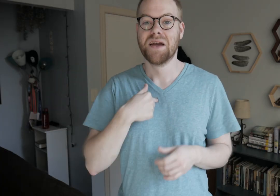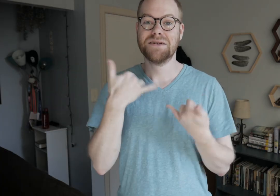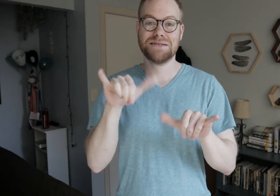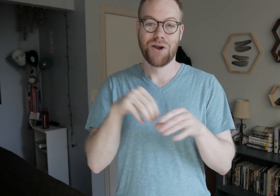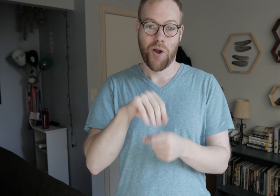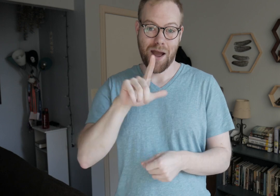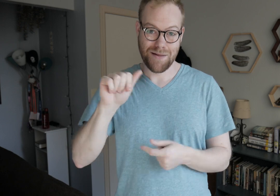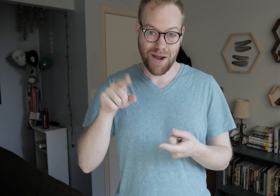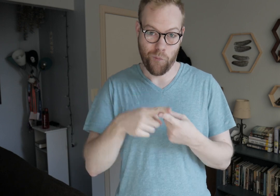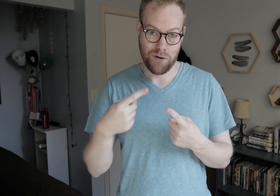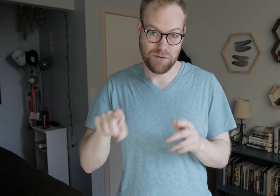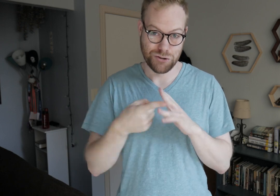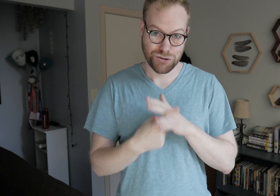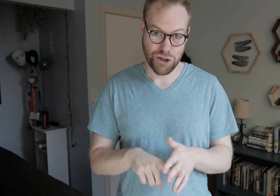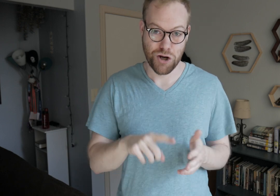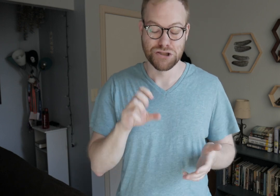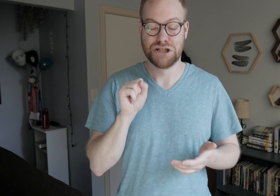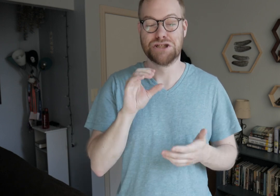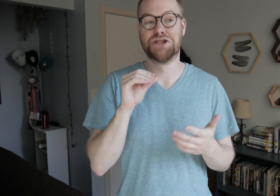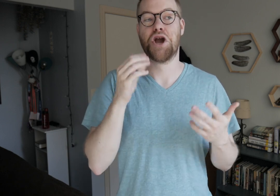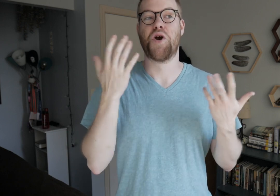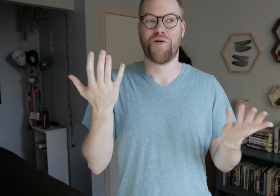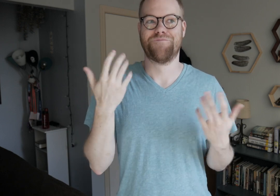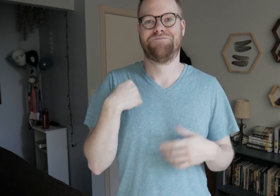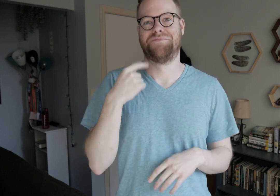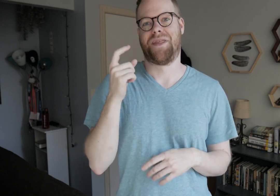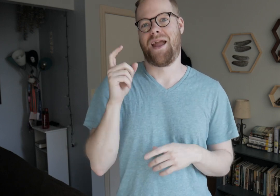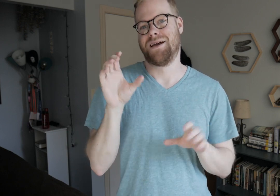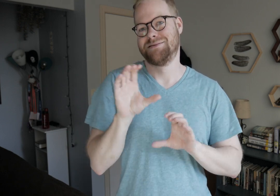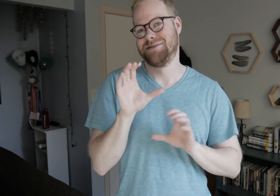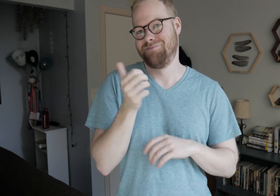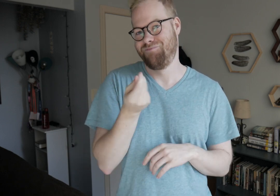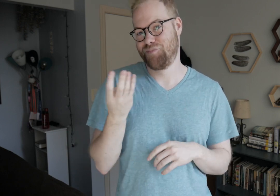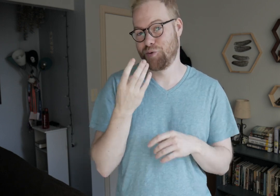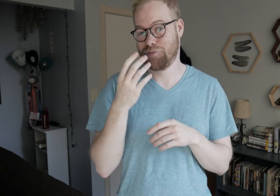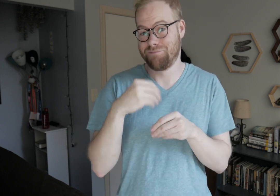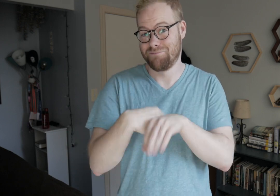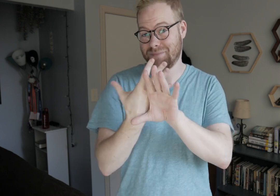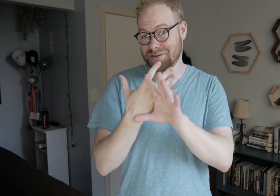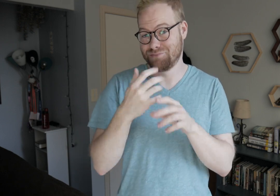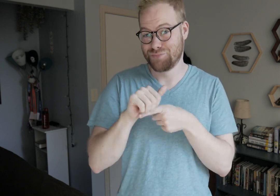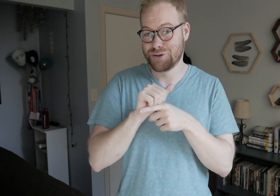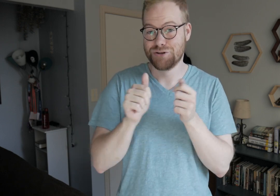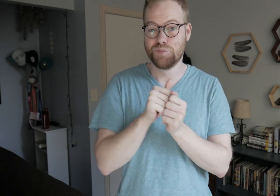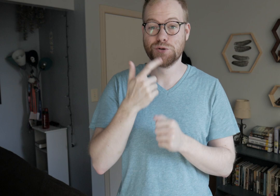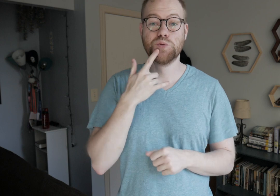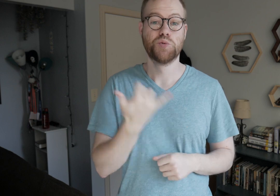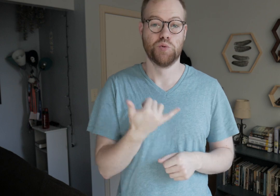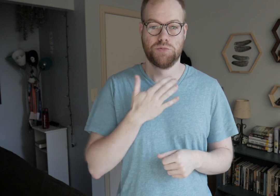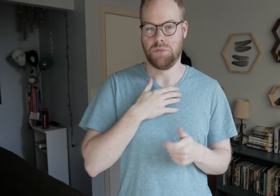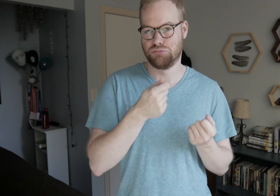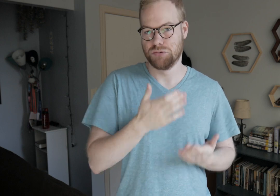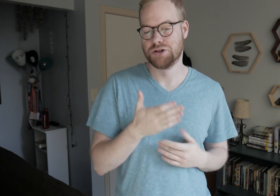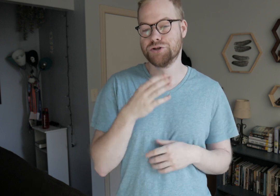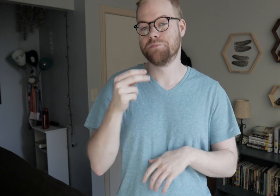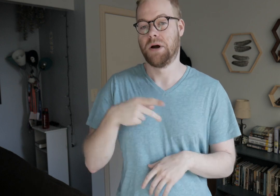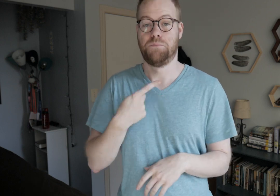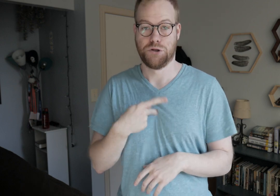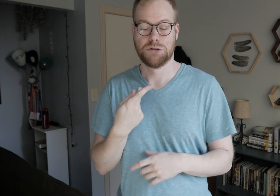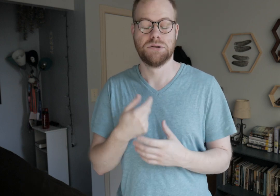I was still in LA when they started, so I did a few FaceTime rehearsals with Jules, my director, and Perseus.